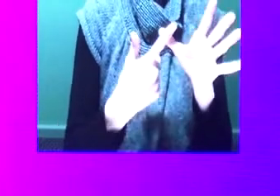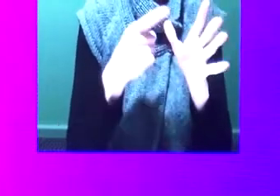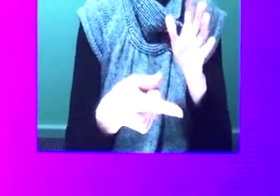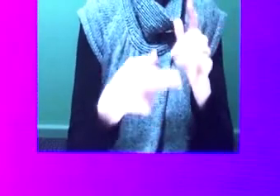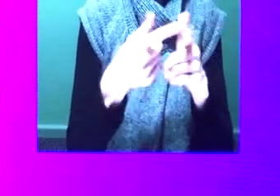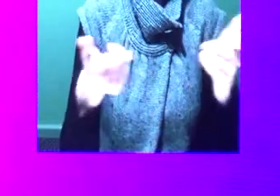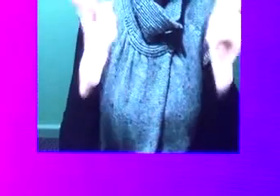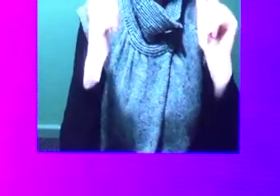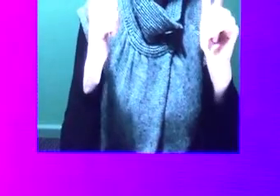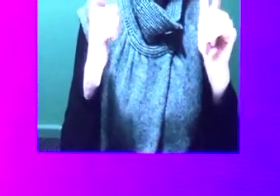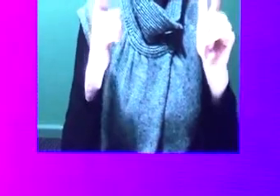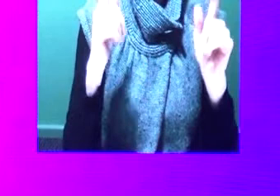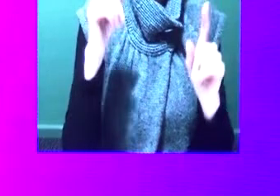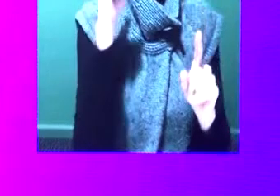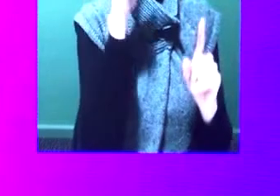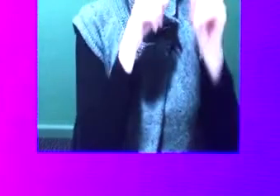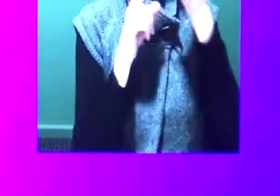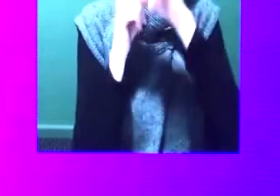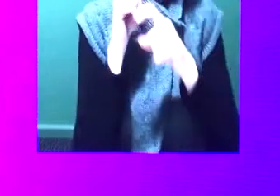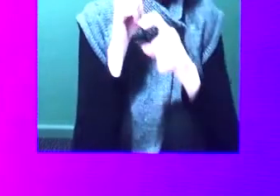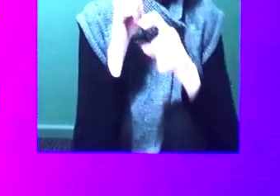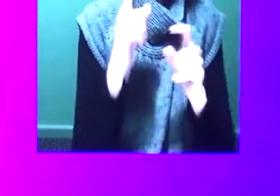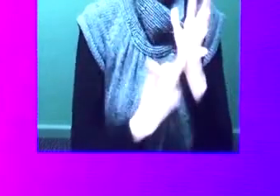which advocates for the role of culture and the arts in disaster